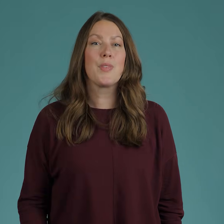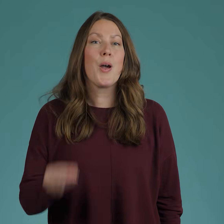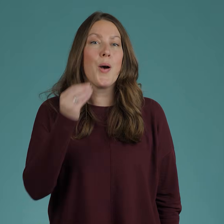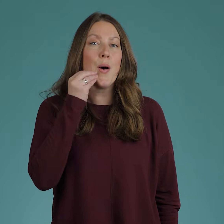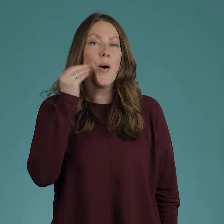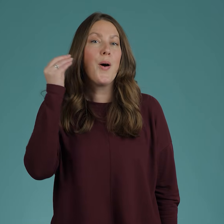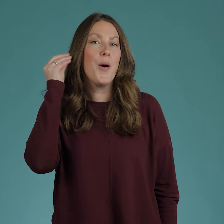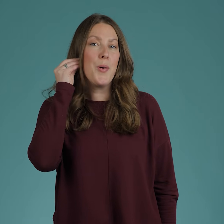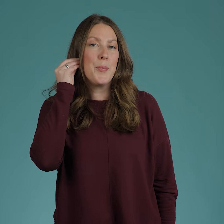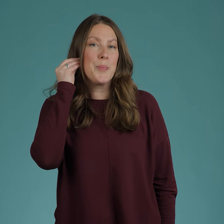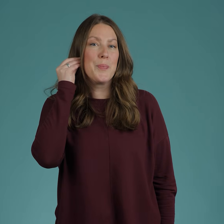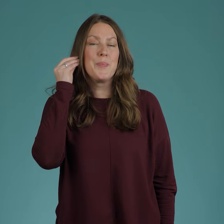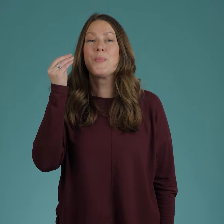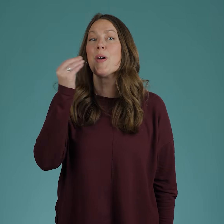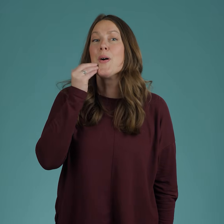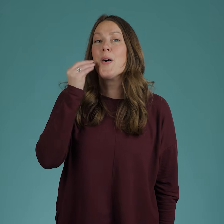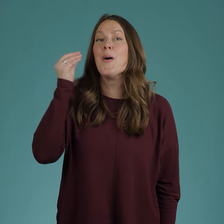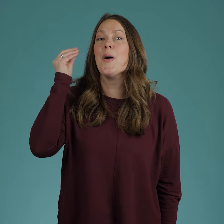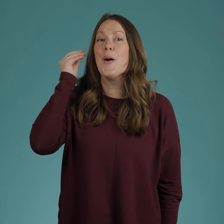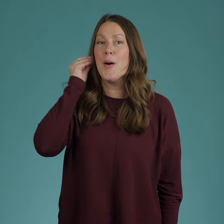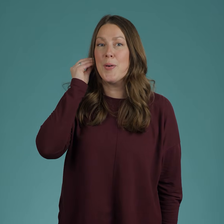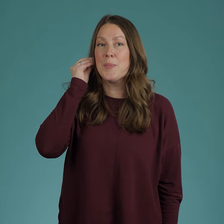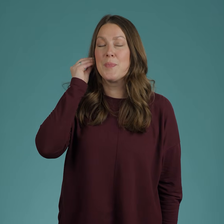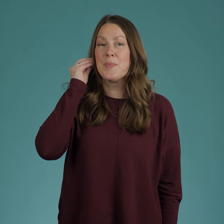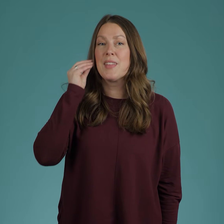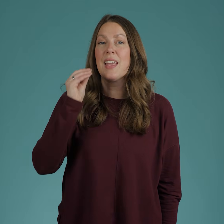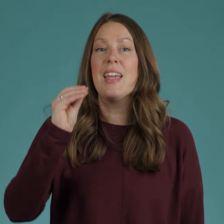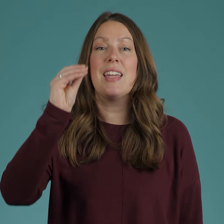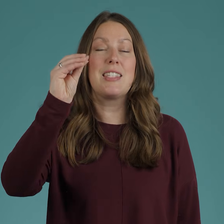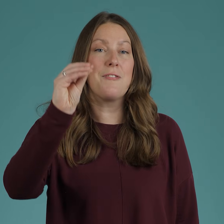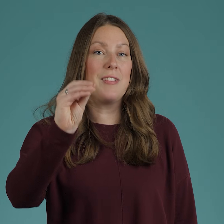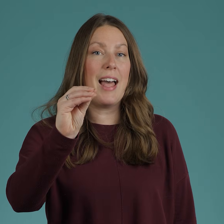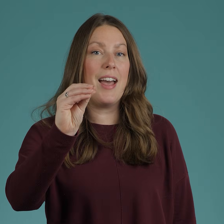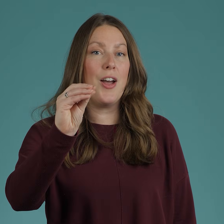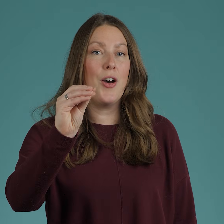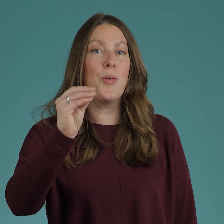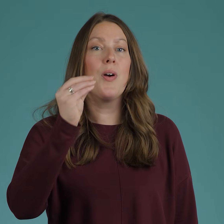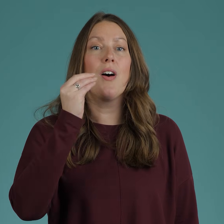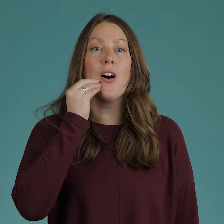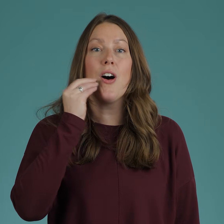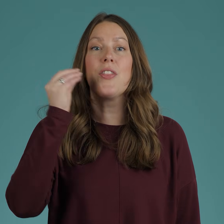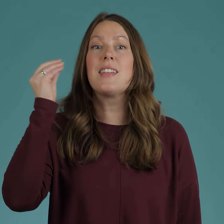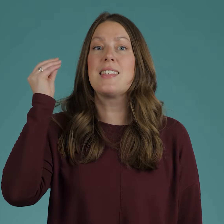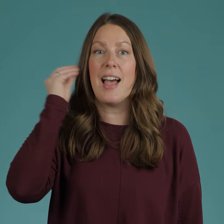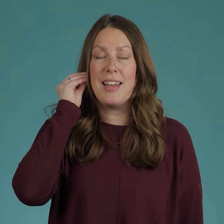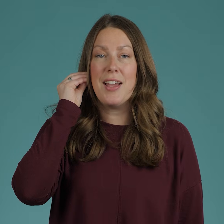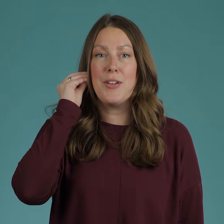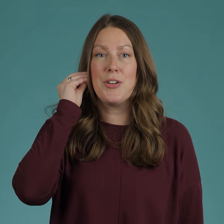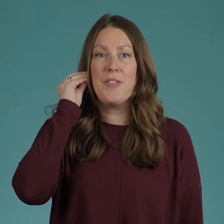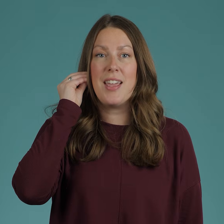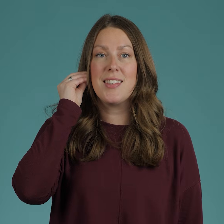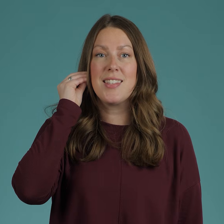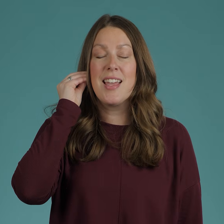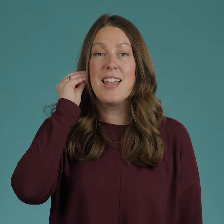Home. It's a flat O on the side of your face.